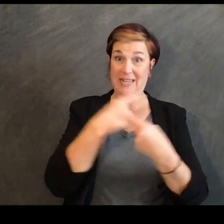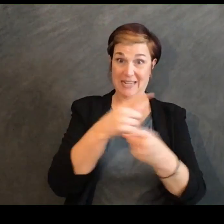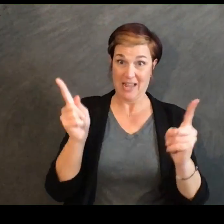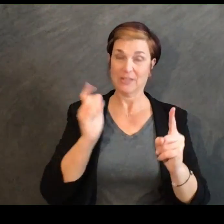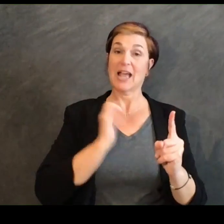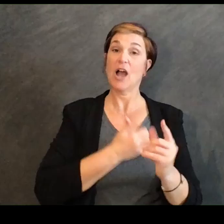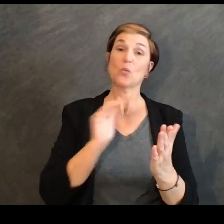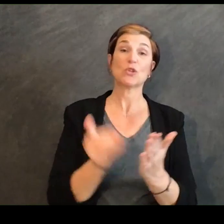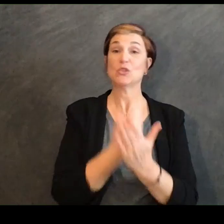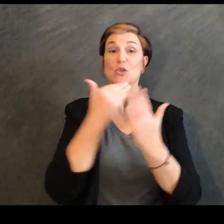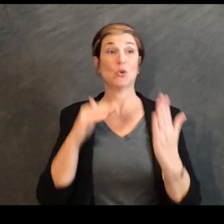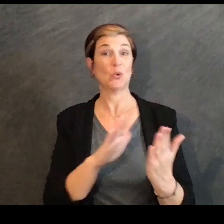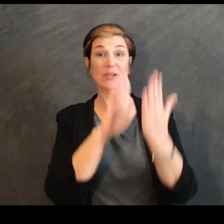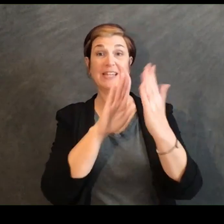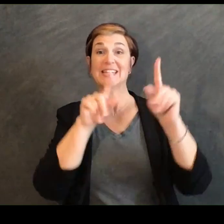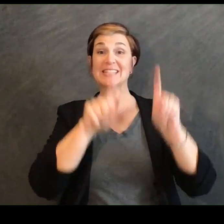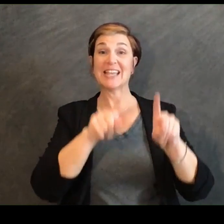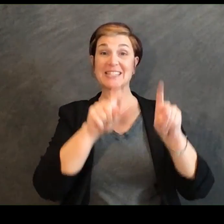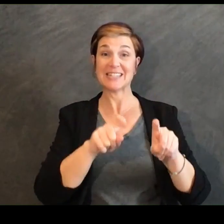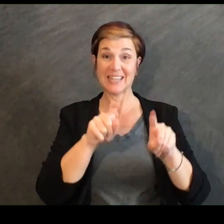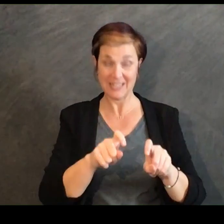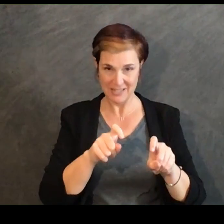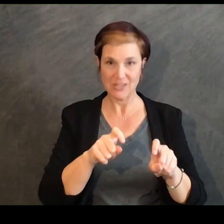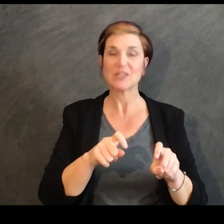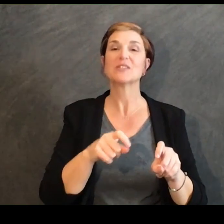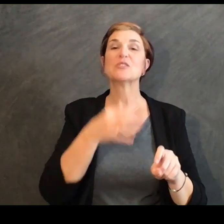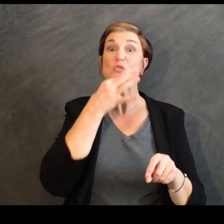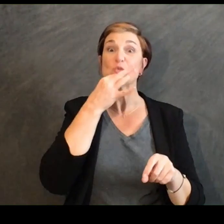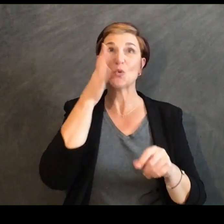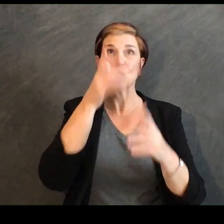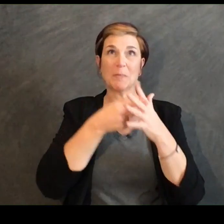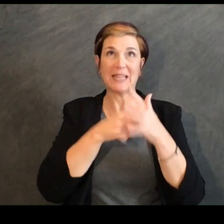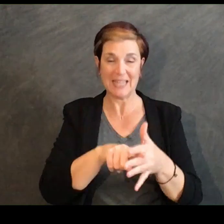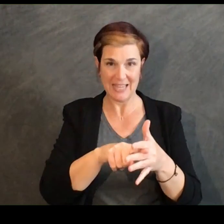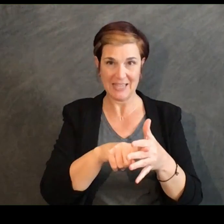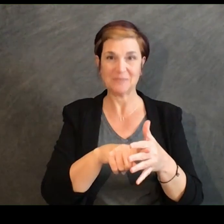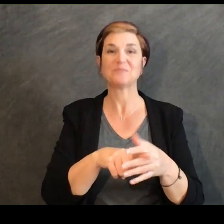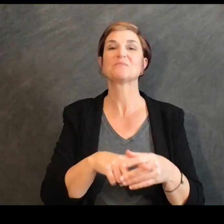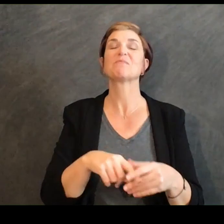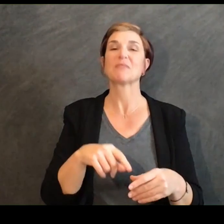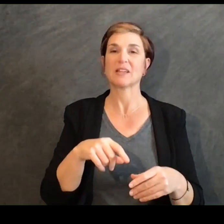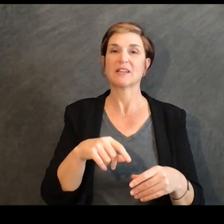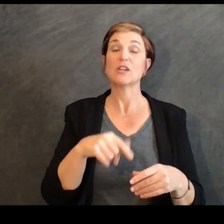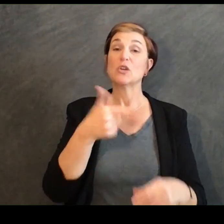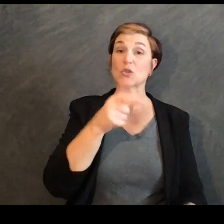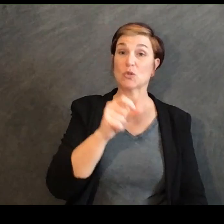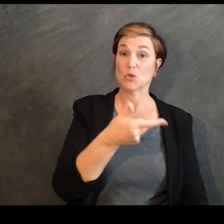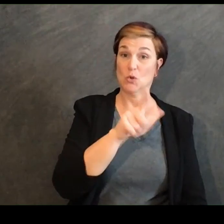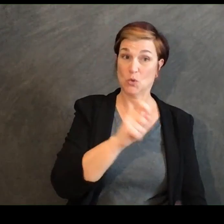the screening website up here facilitated by Google where clients and